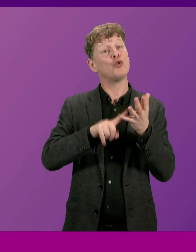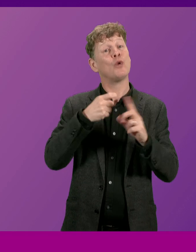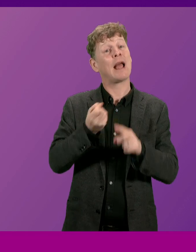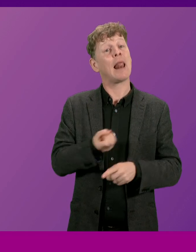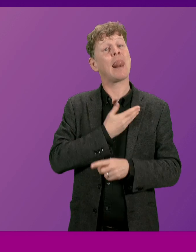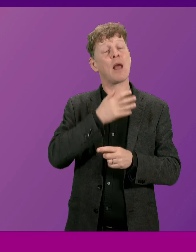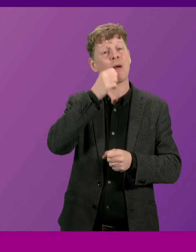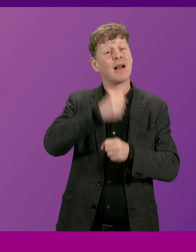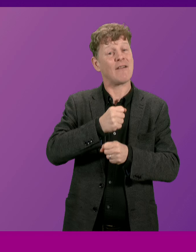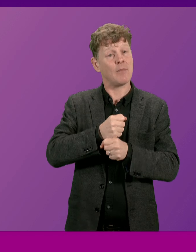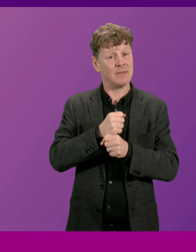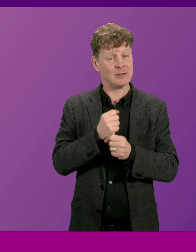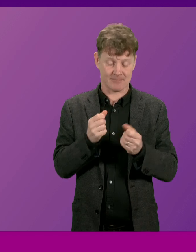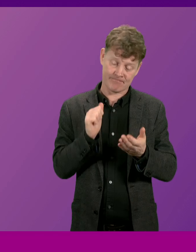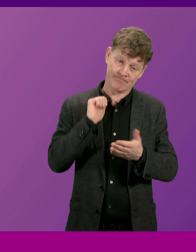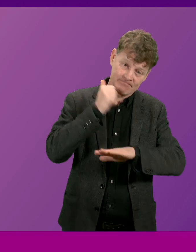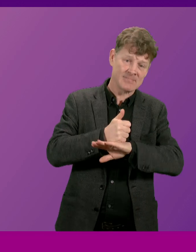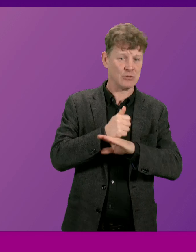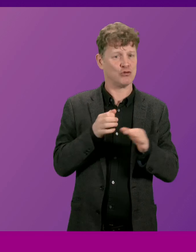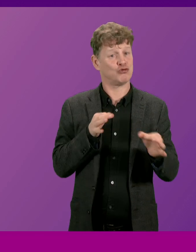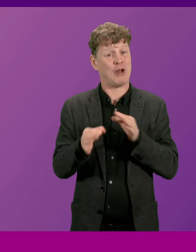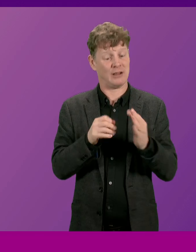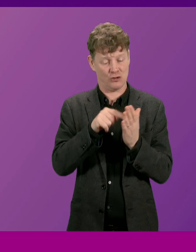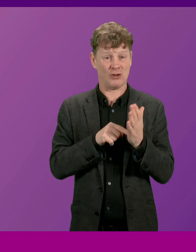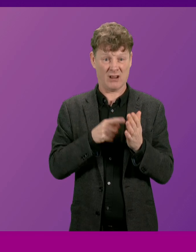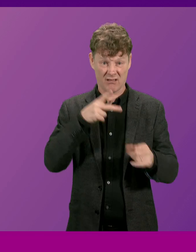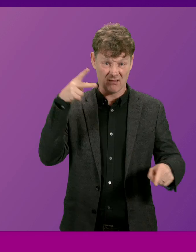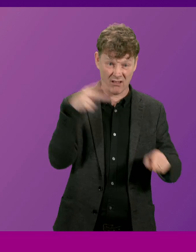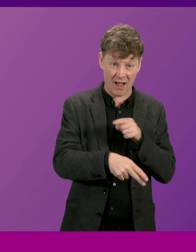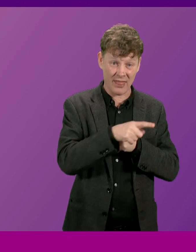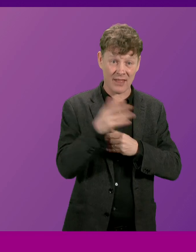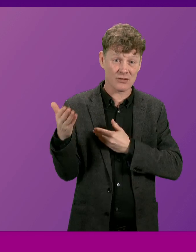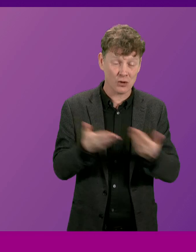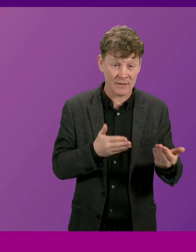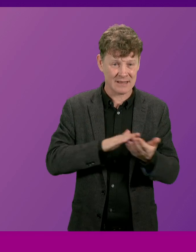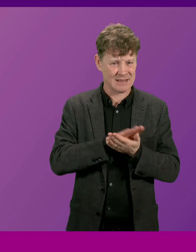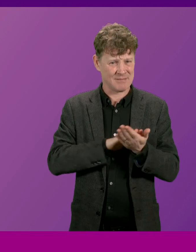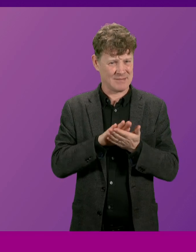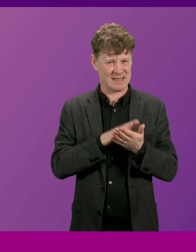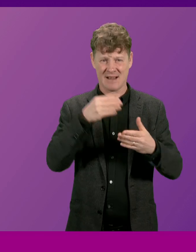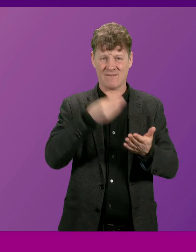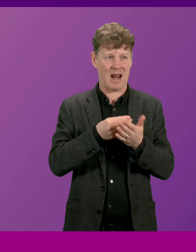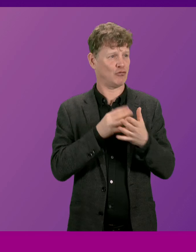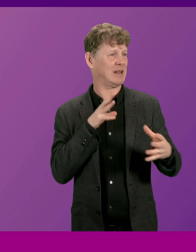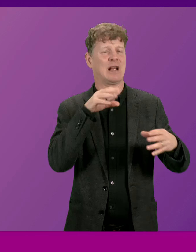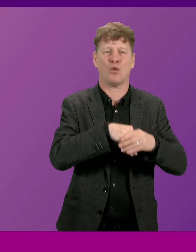taken forward by the Post Office could axe that service, which would be a body blow for financial inclusion and local regeneration plans.